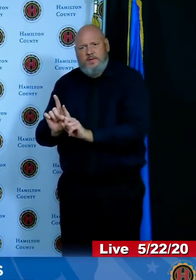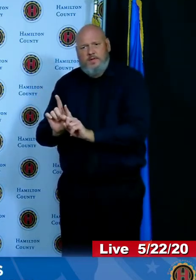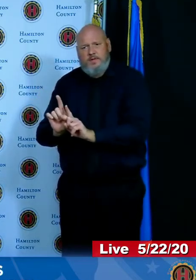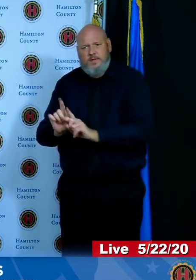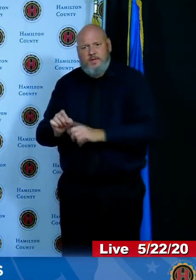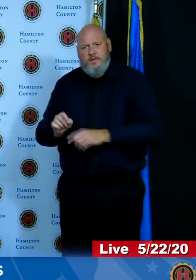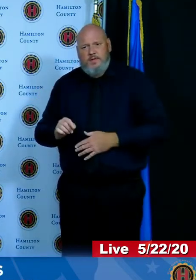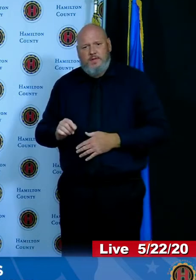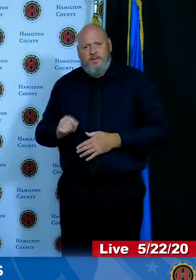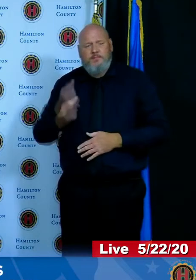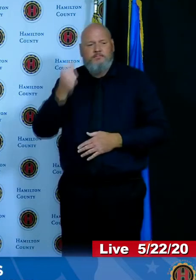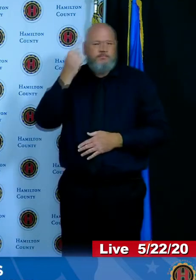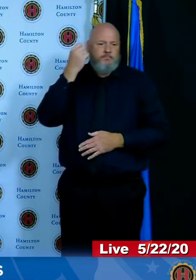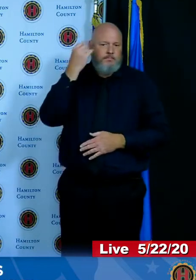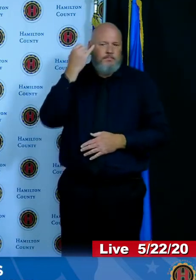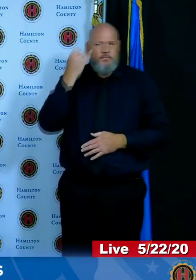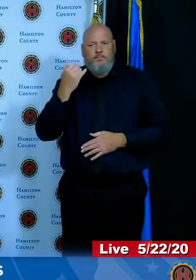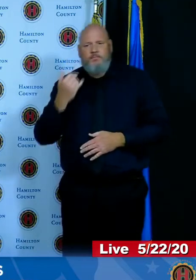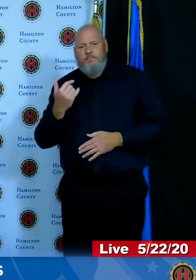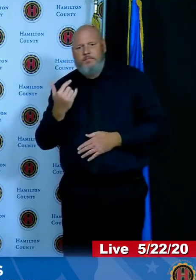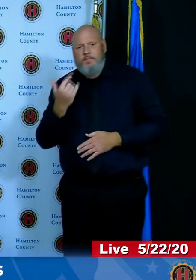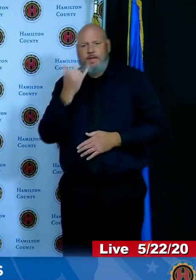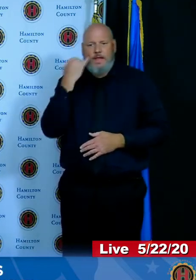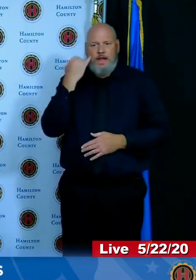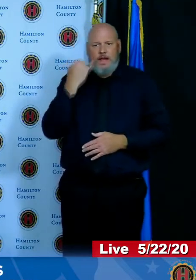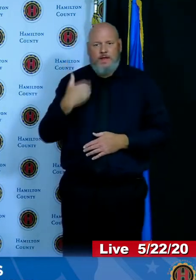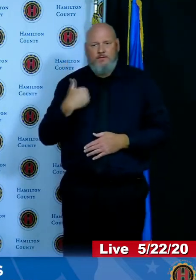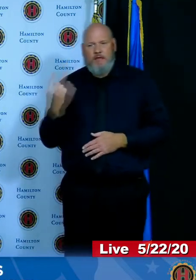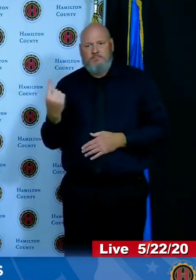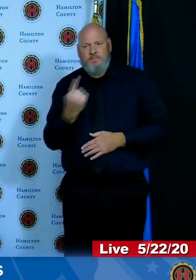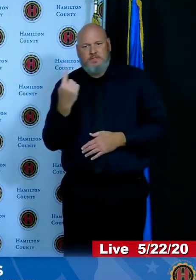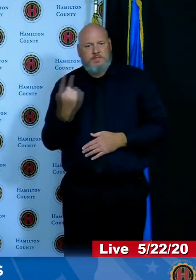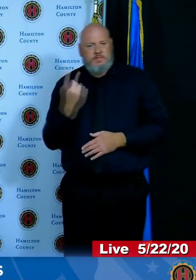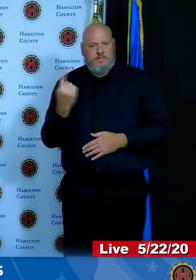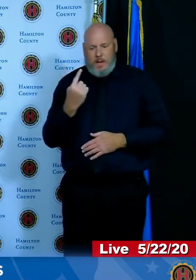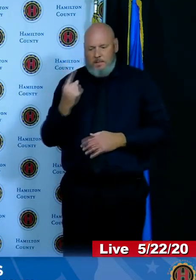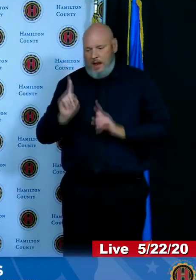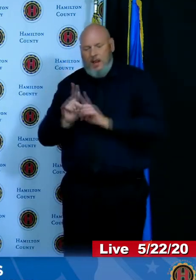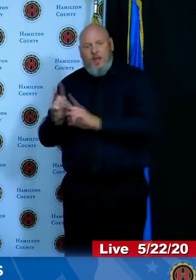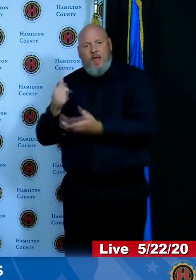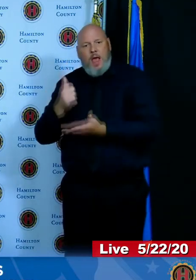accompany them the visitor must remain in the patient's room and contact